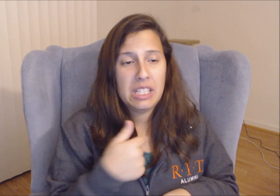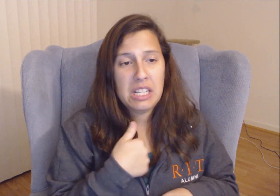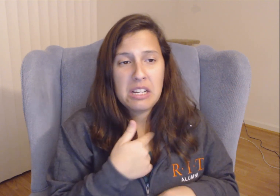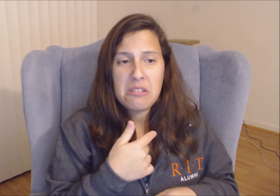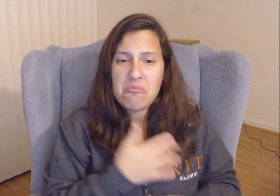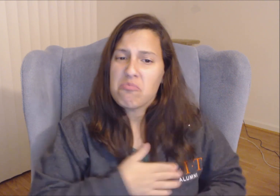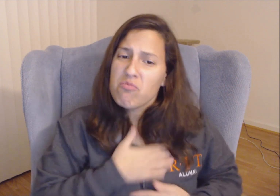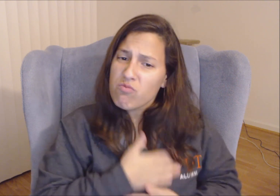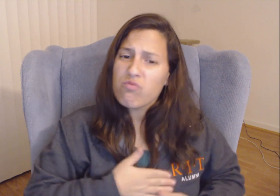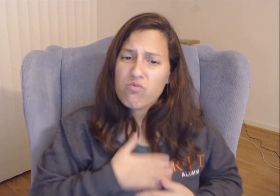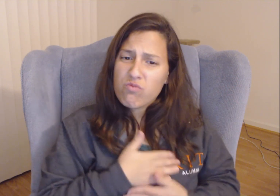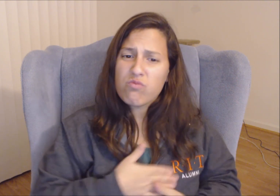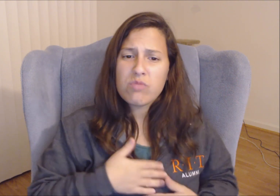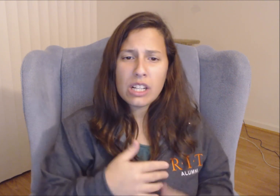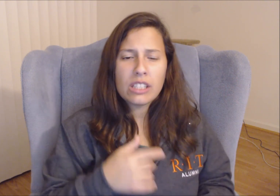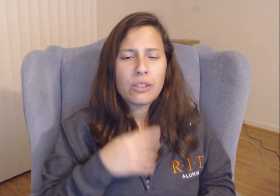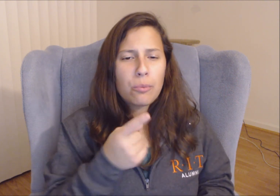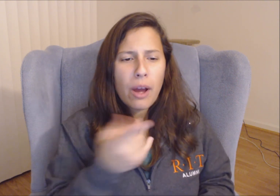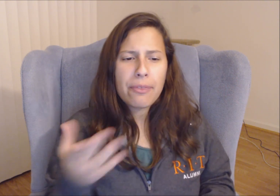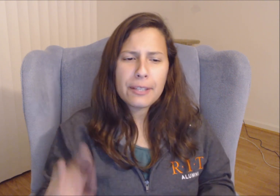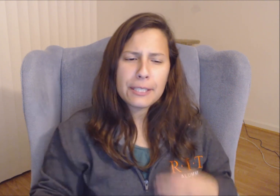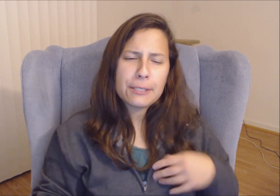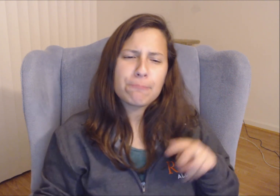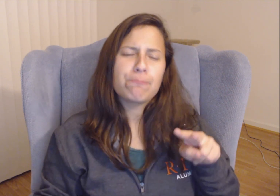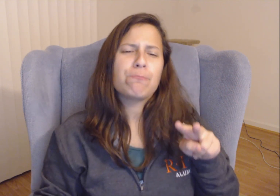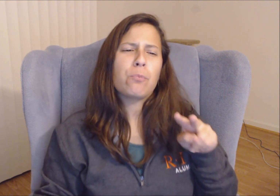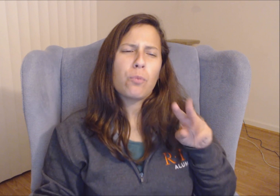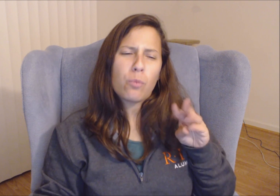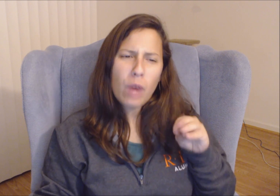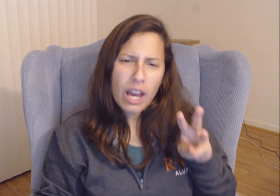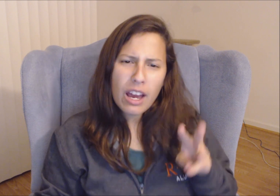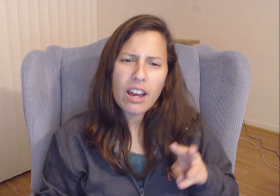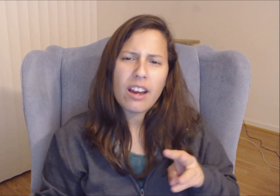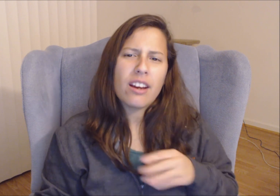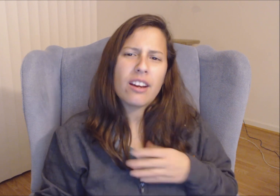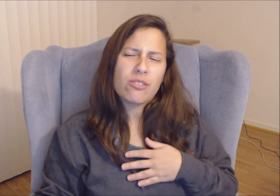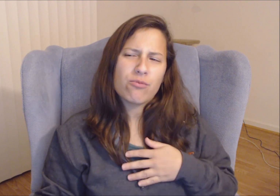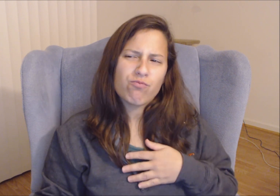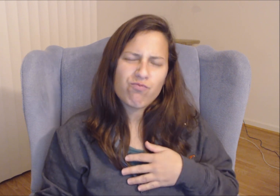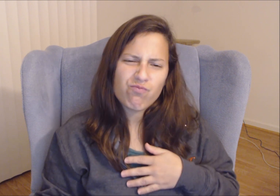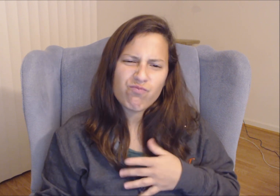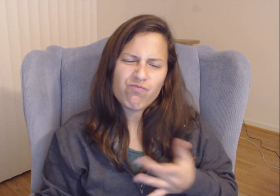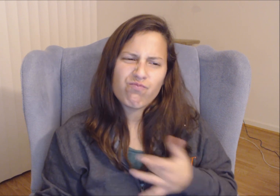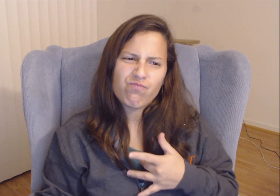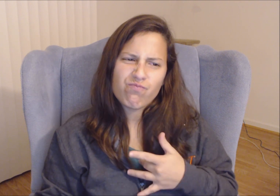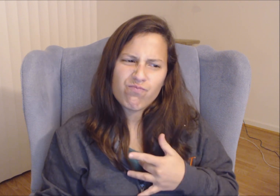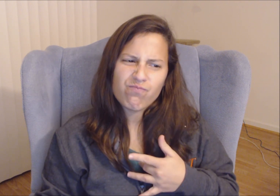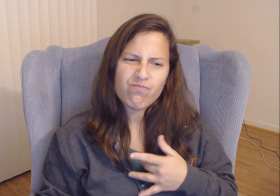I enjoyed but one thing... I noticed and wow... Touchy... and sad.